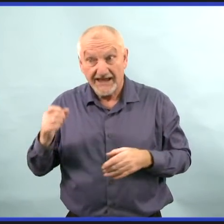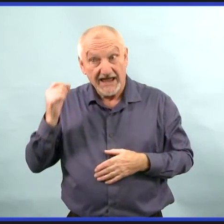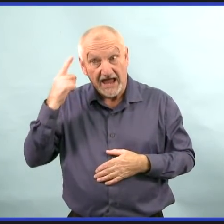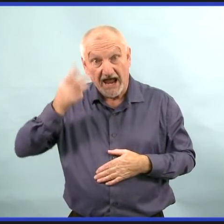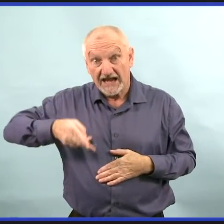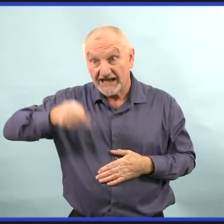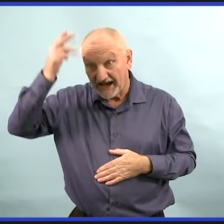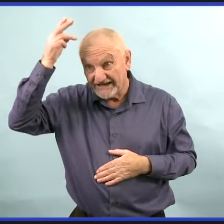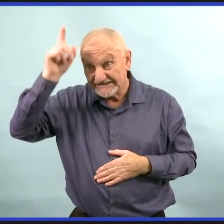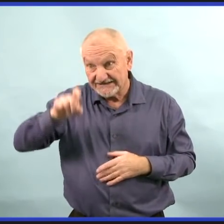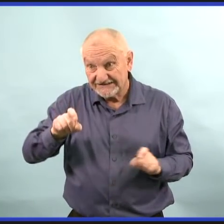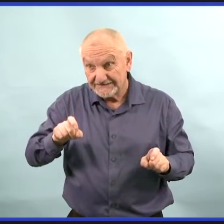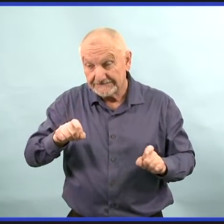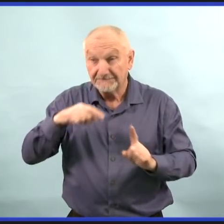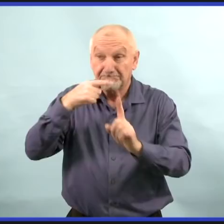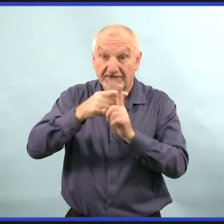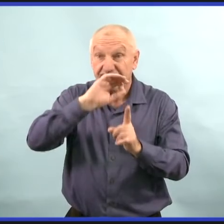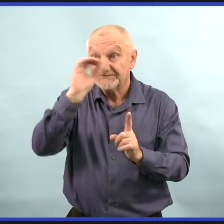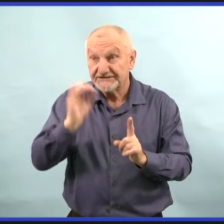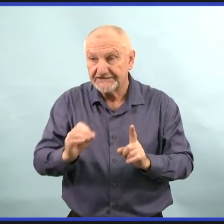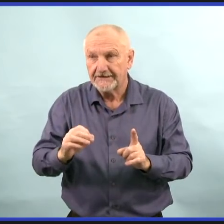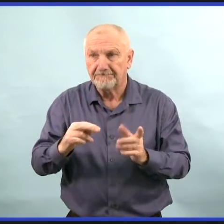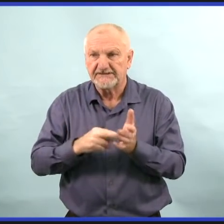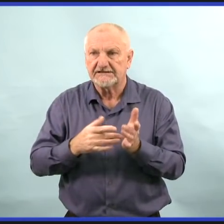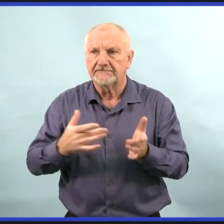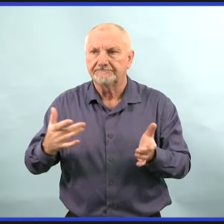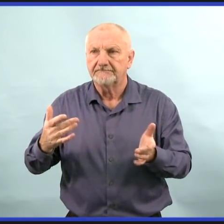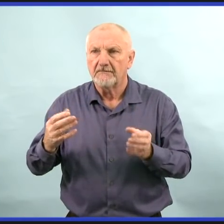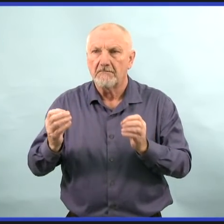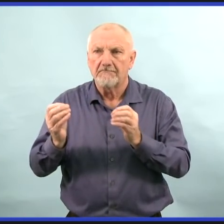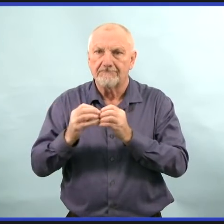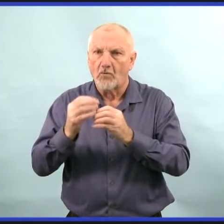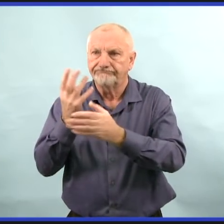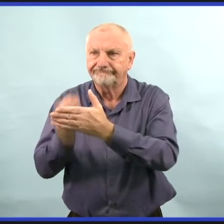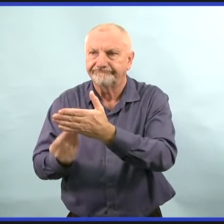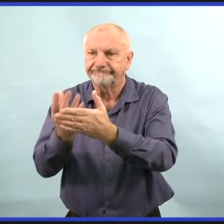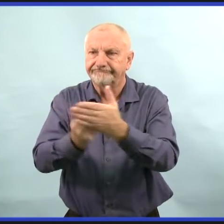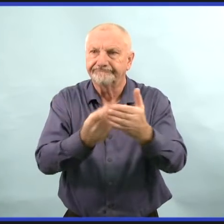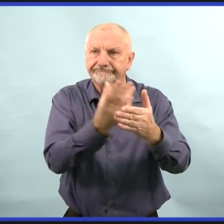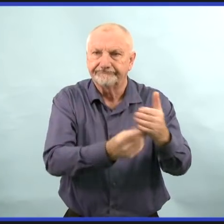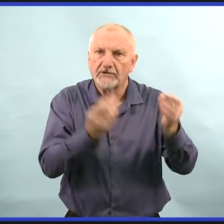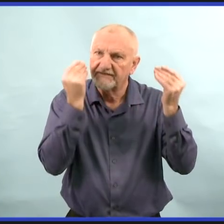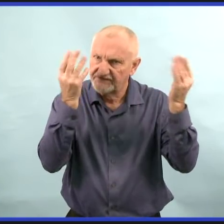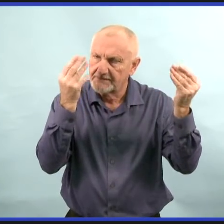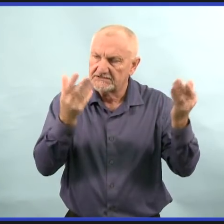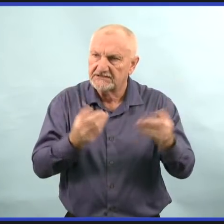that we're missing those cases so that's um you know it's still a concern with that um